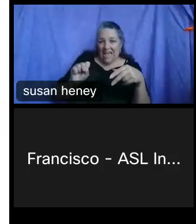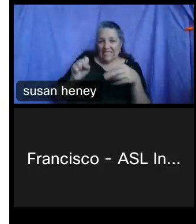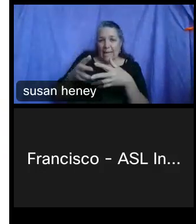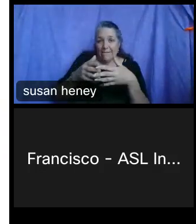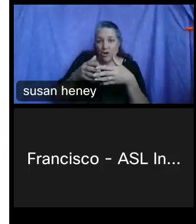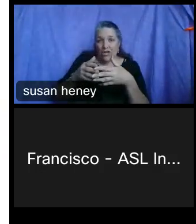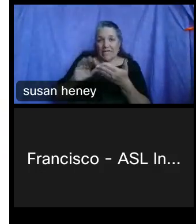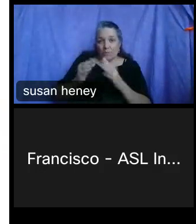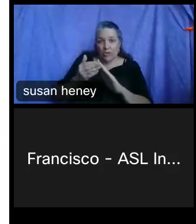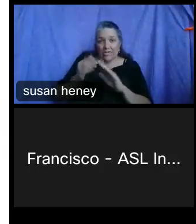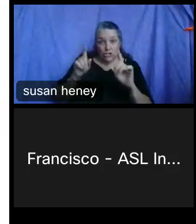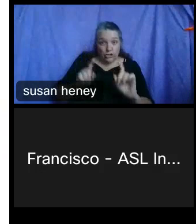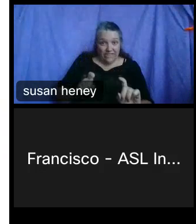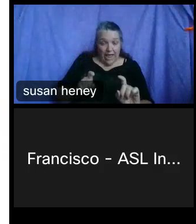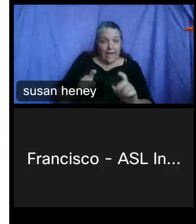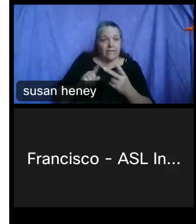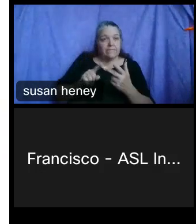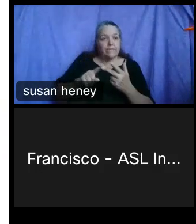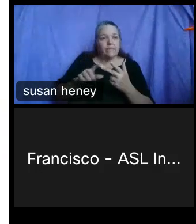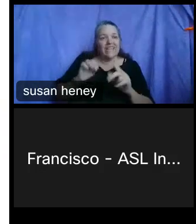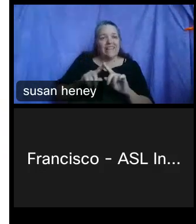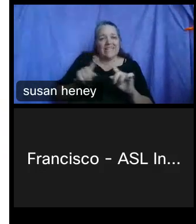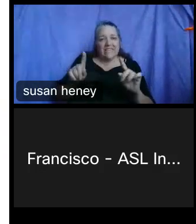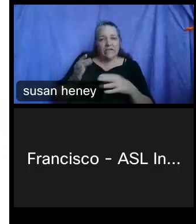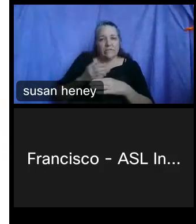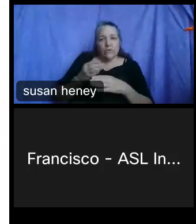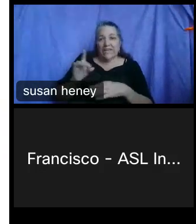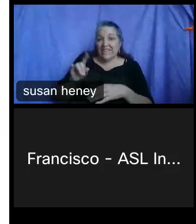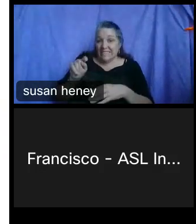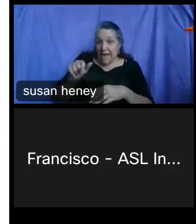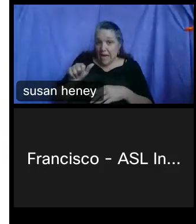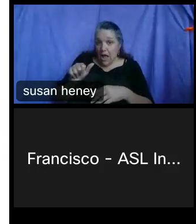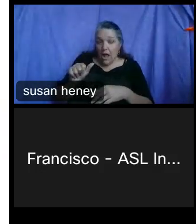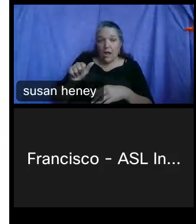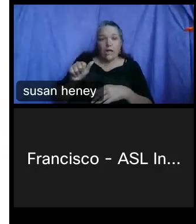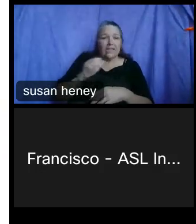and talk a little bit about the differences between the data between the ACS and the decennial